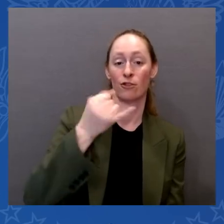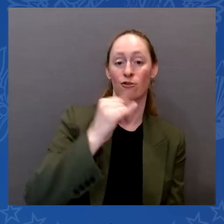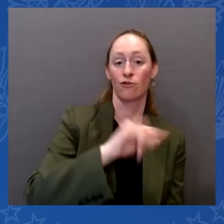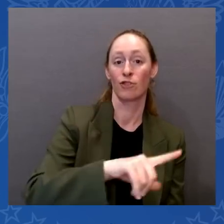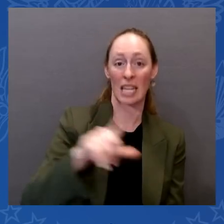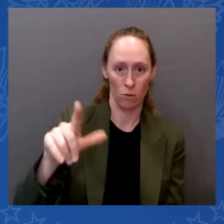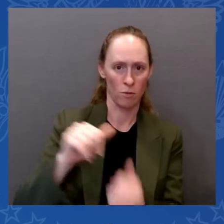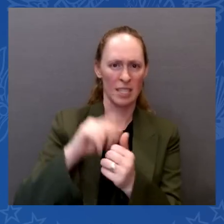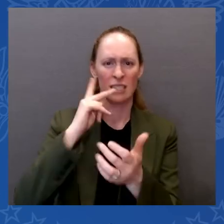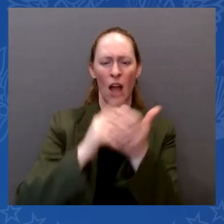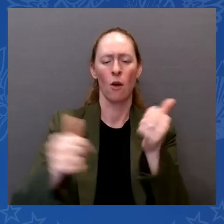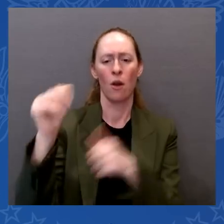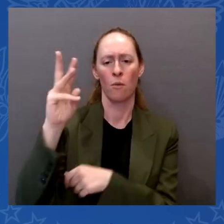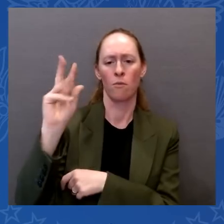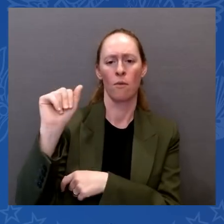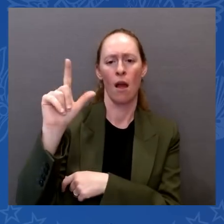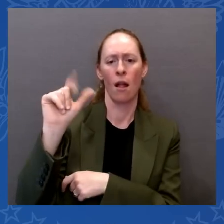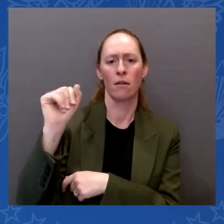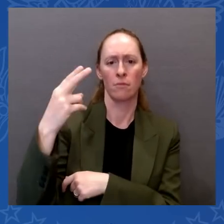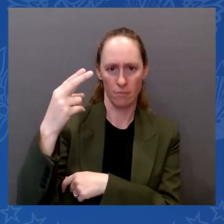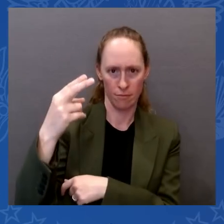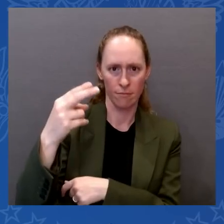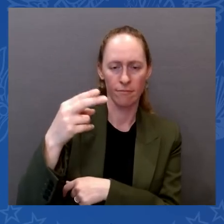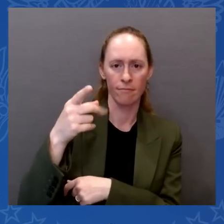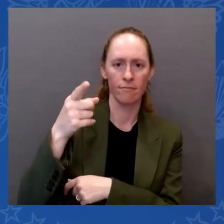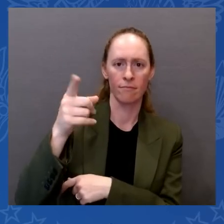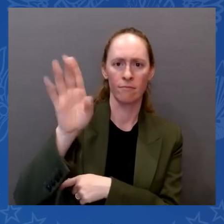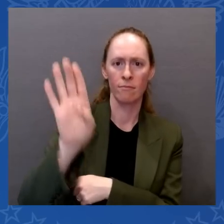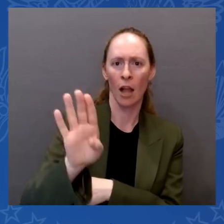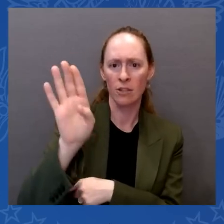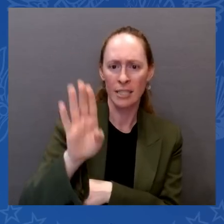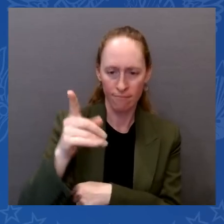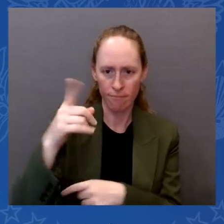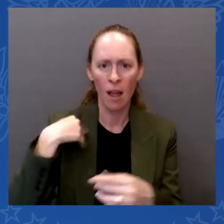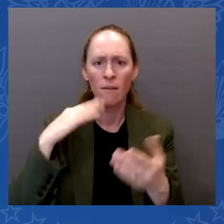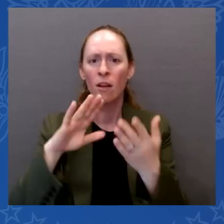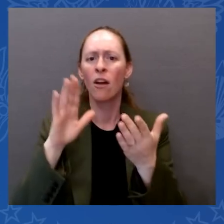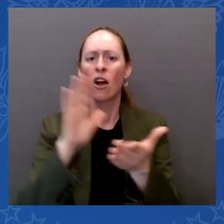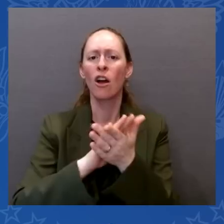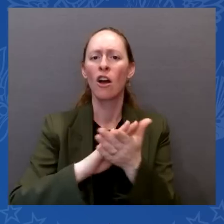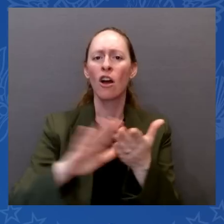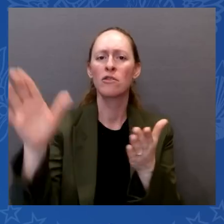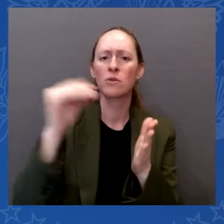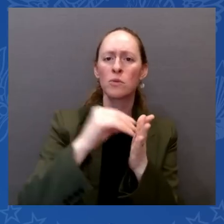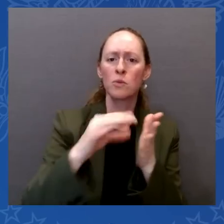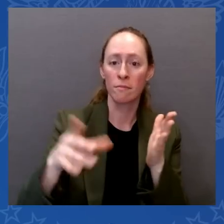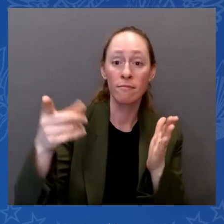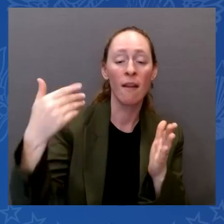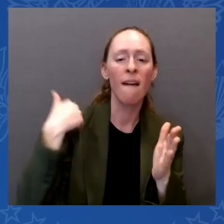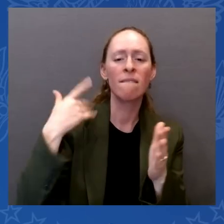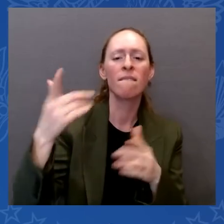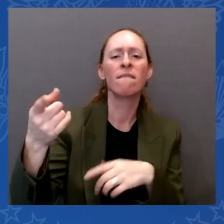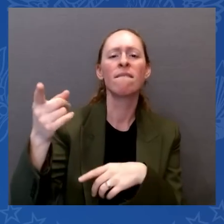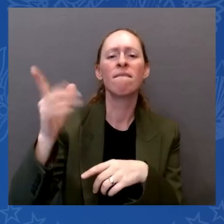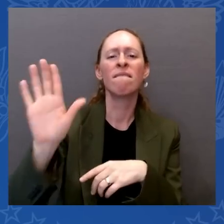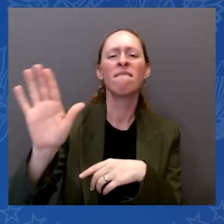have paid internships at a public utility company to prepare them for union jobs that support American electric grid infrastructure.